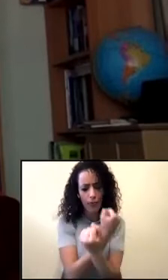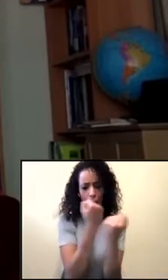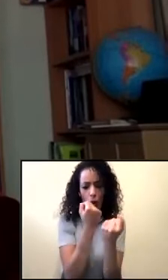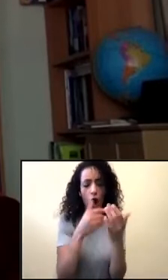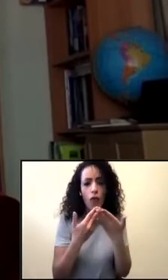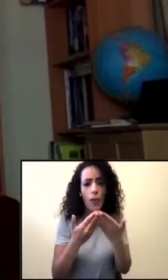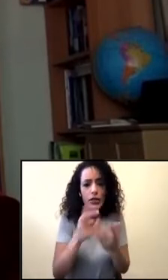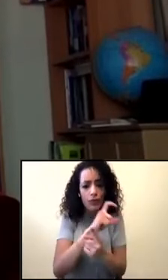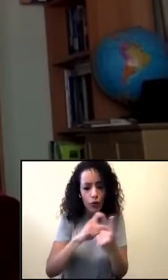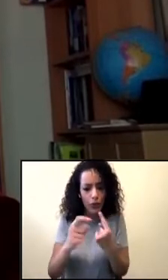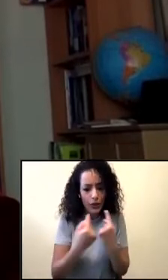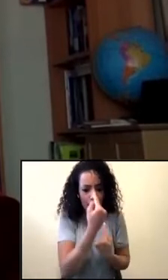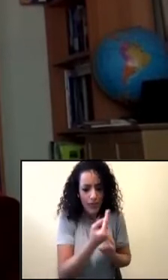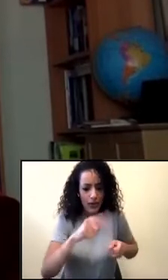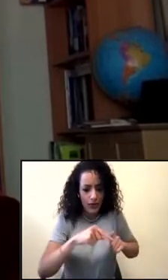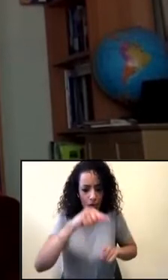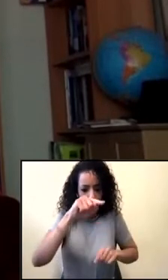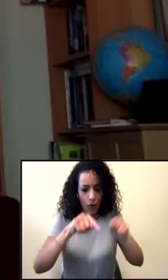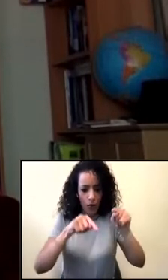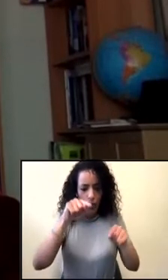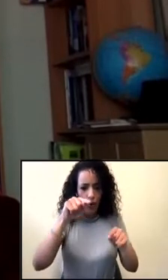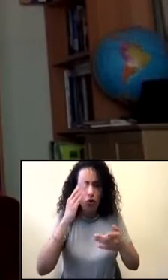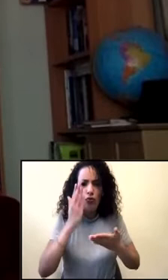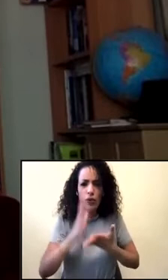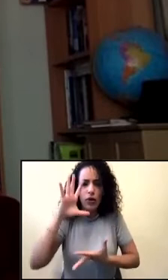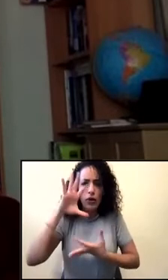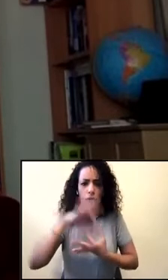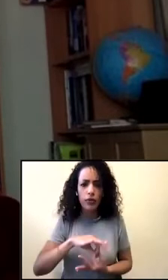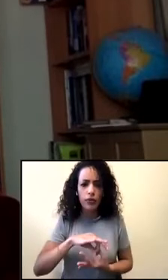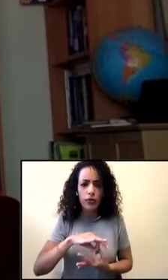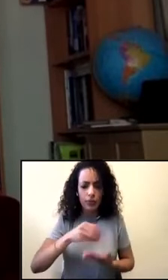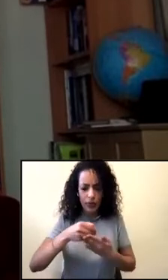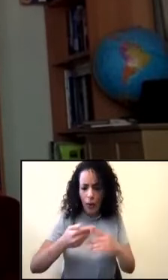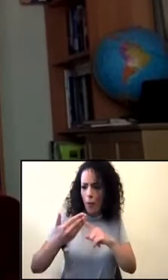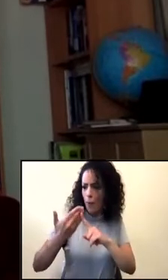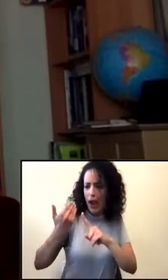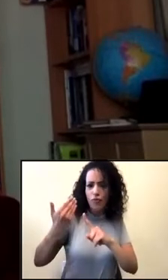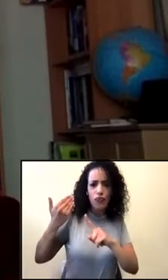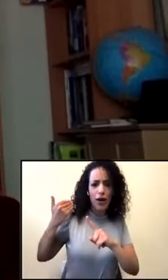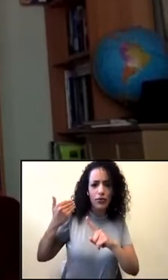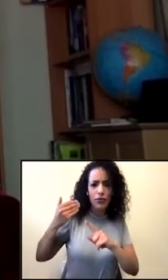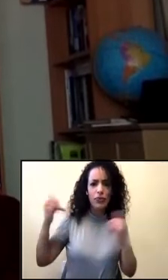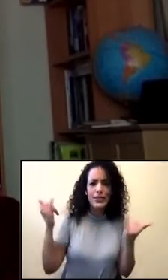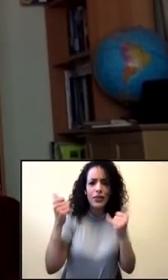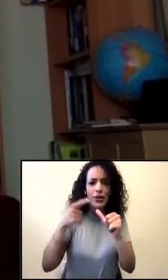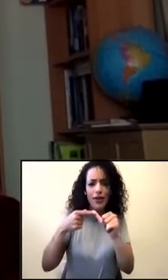connecting back to our roots, and celebrating our ancestral knowledge, but we're also, importantly,